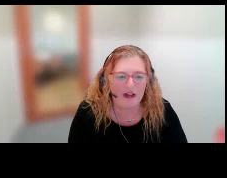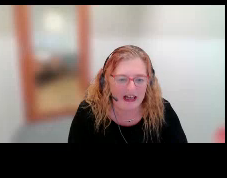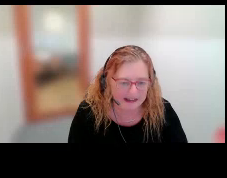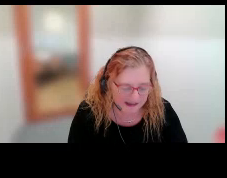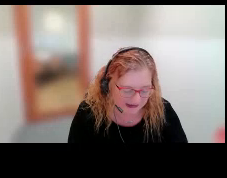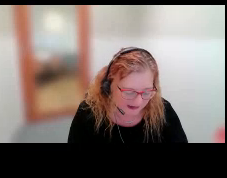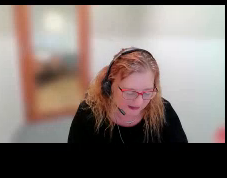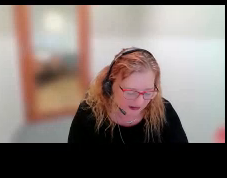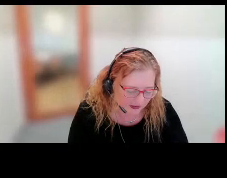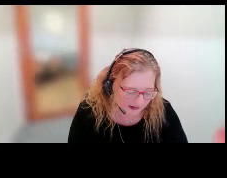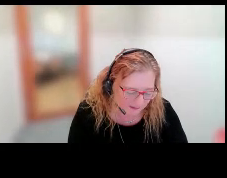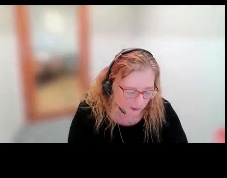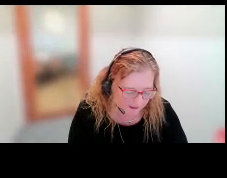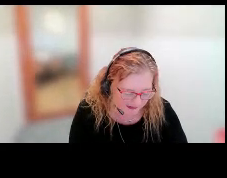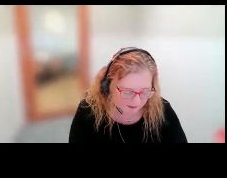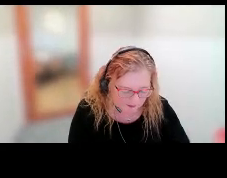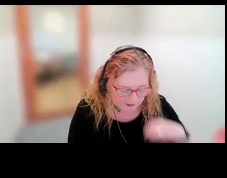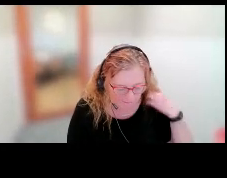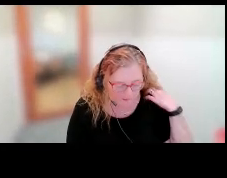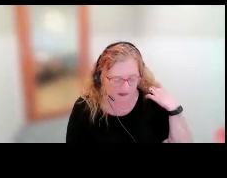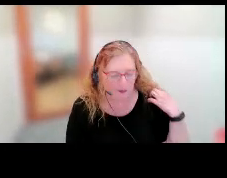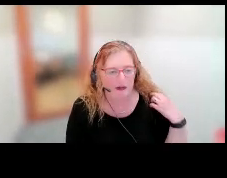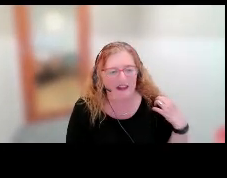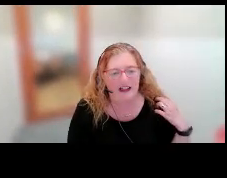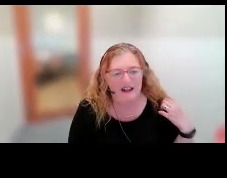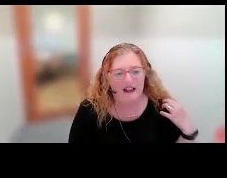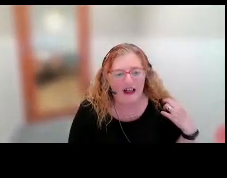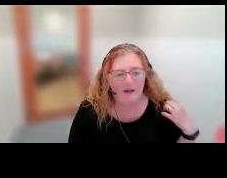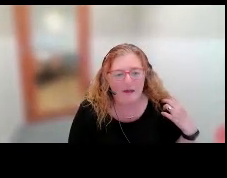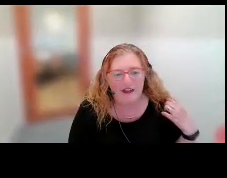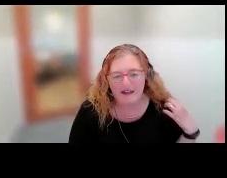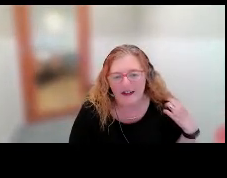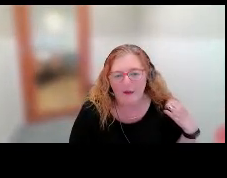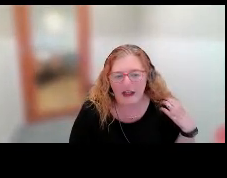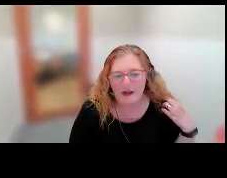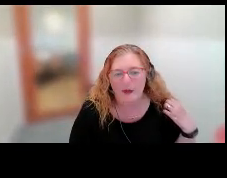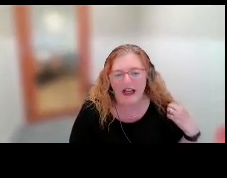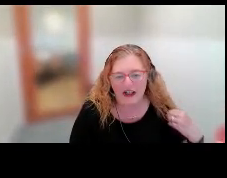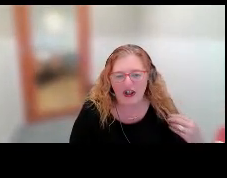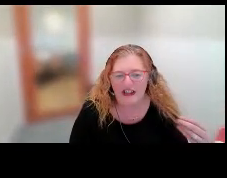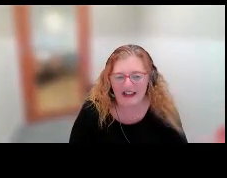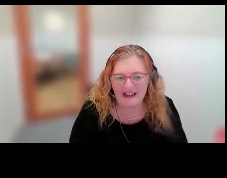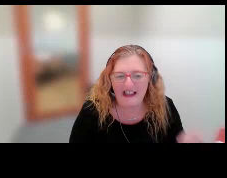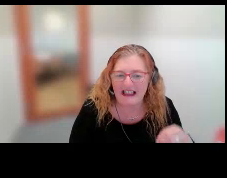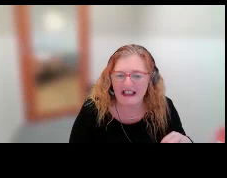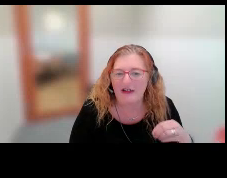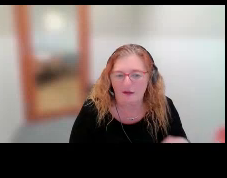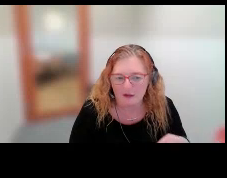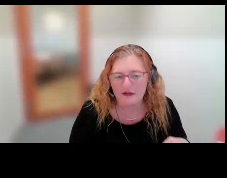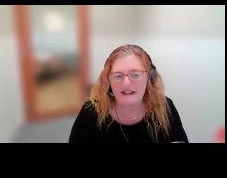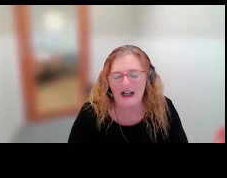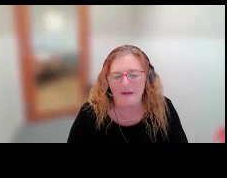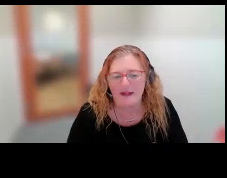out here which I think Paul did reference was that this is where you'll actually see in the Rules the